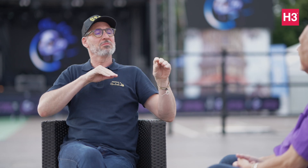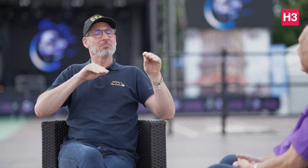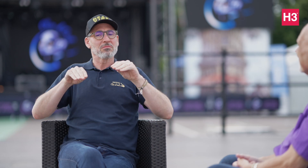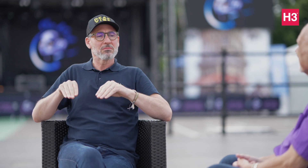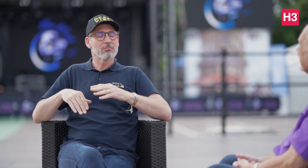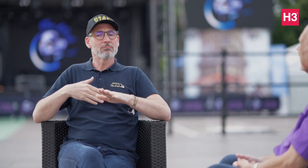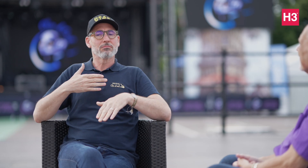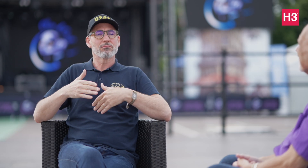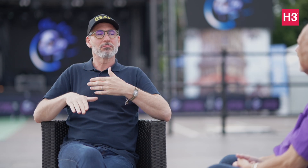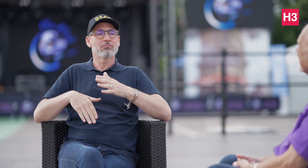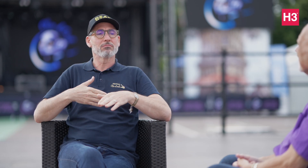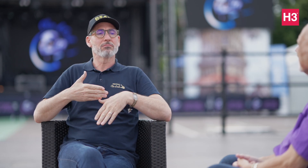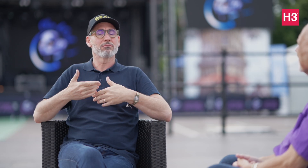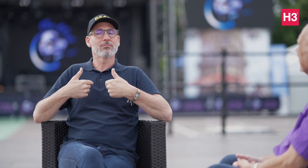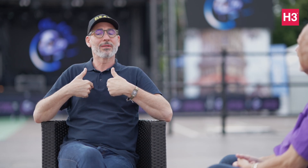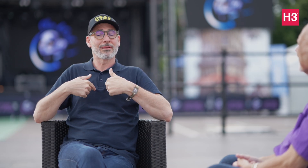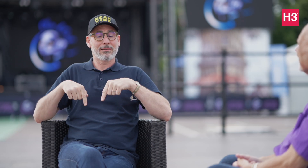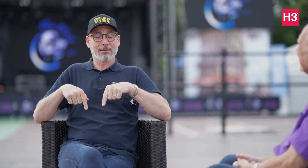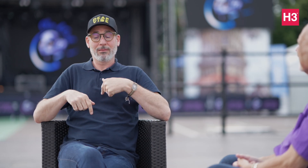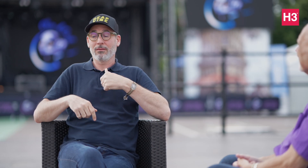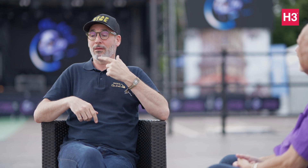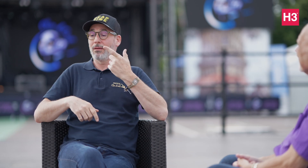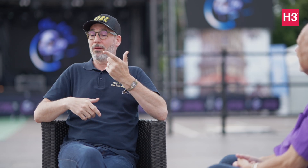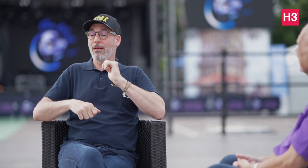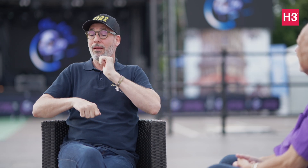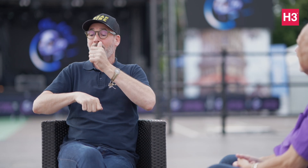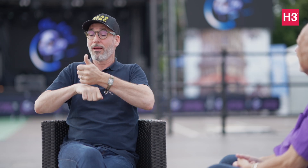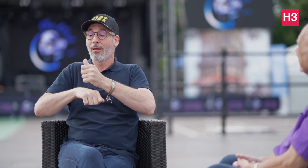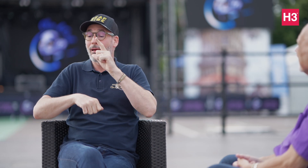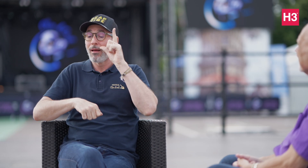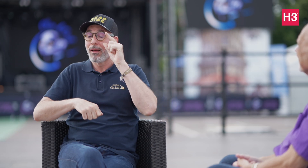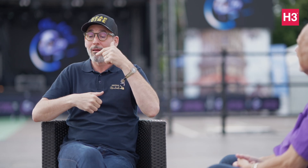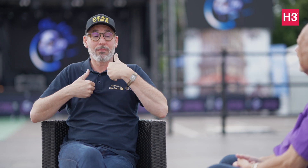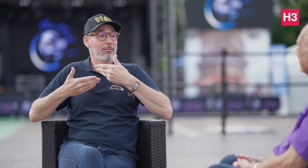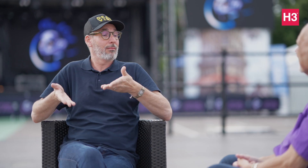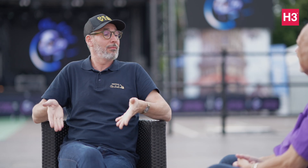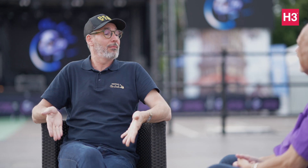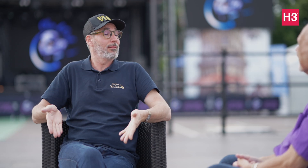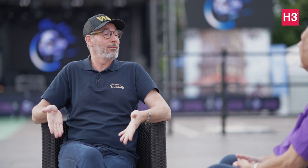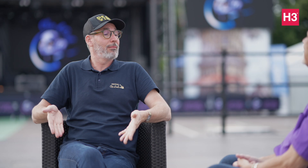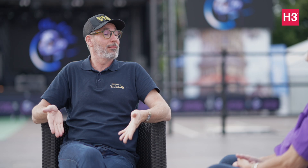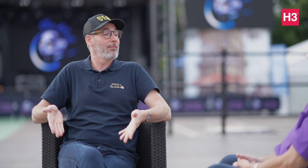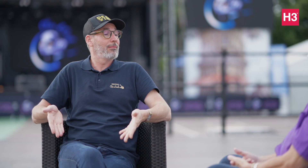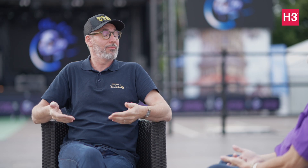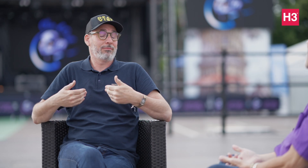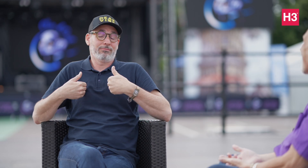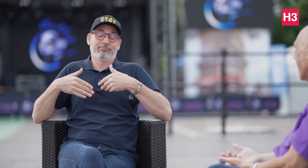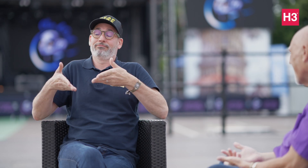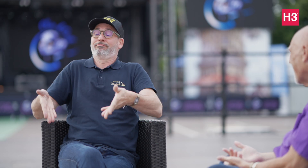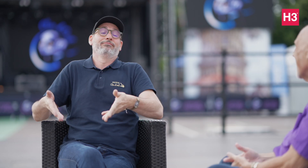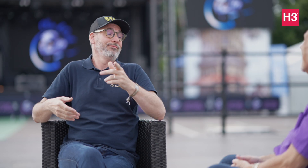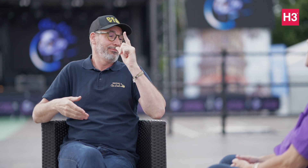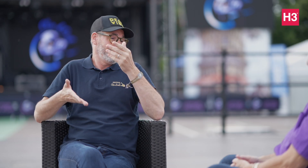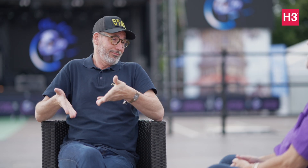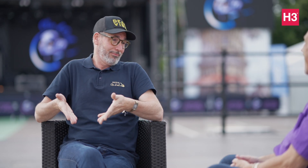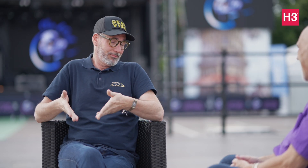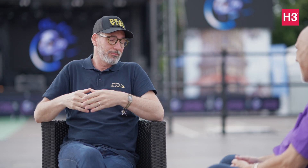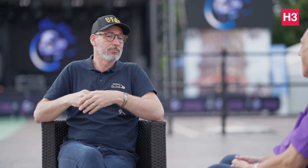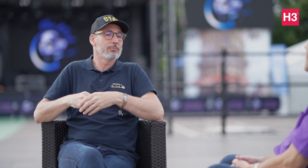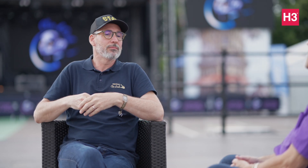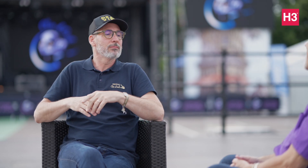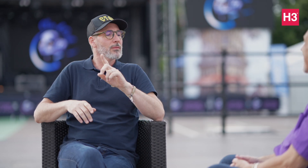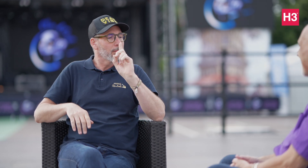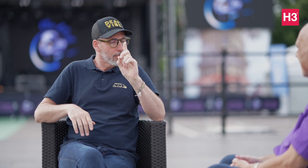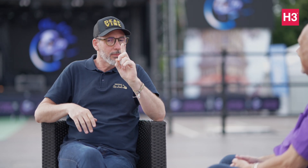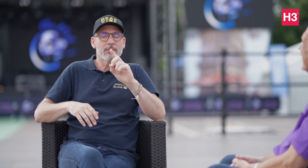of living here — that’s my first reason.